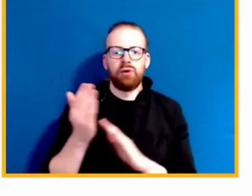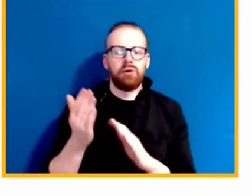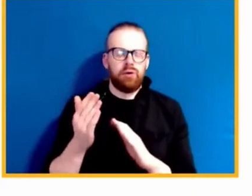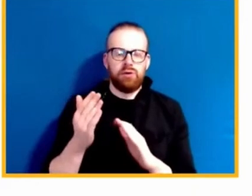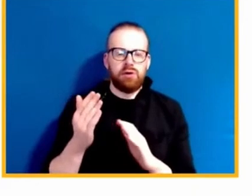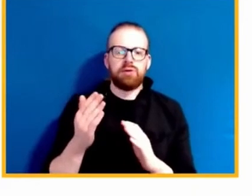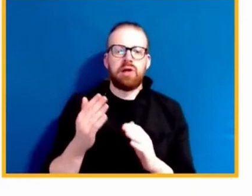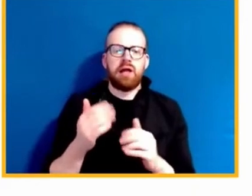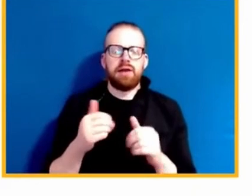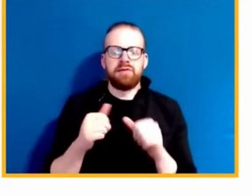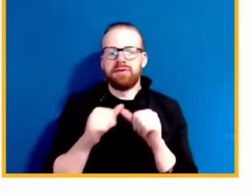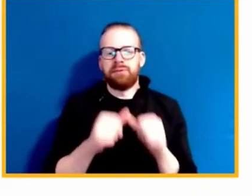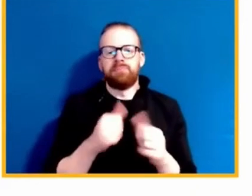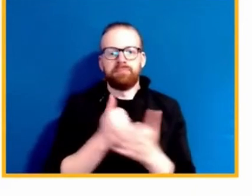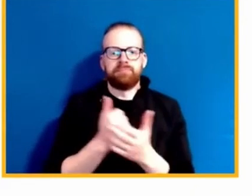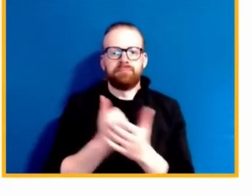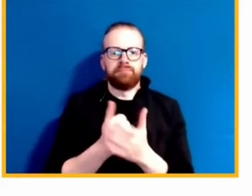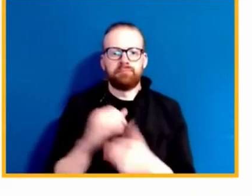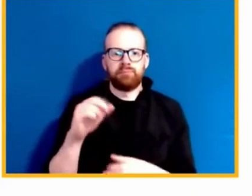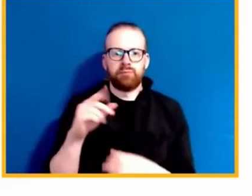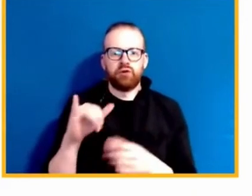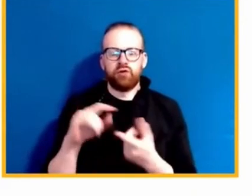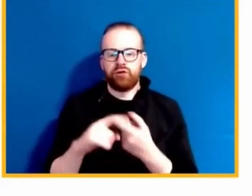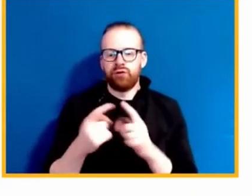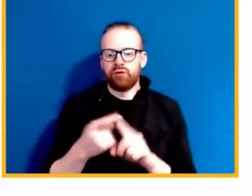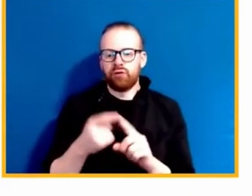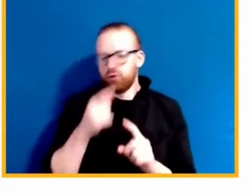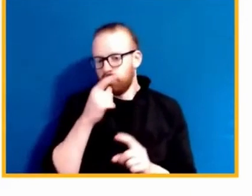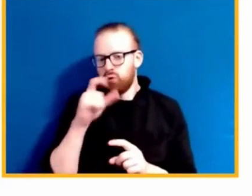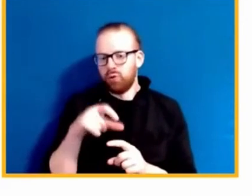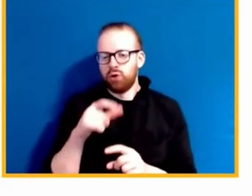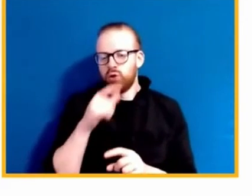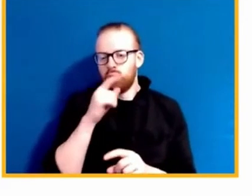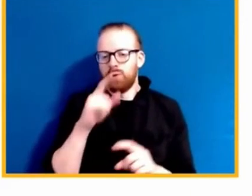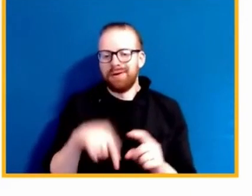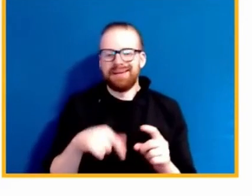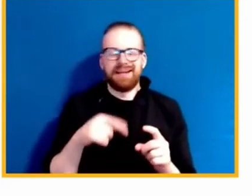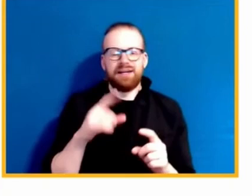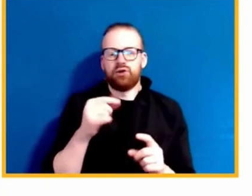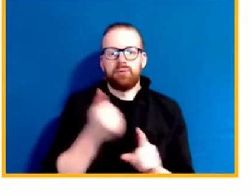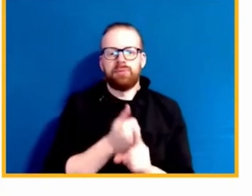continue helping all of our furry friends in need that are not able to help themselves. So,